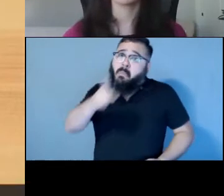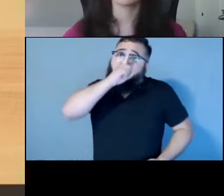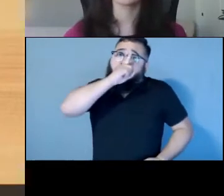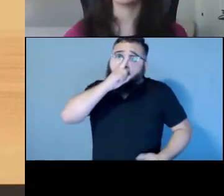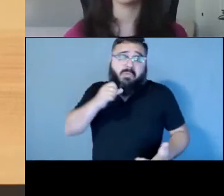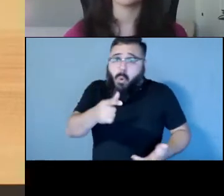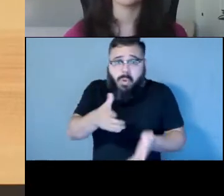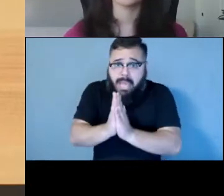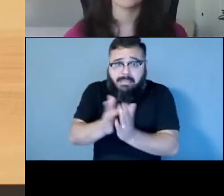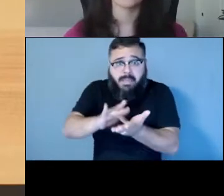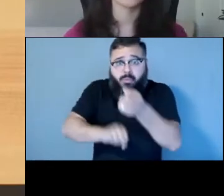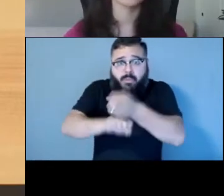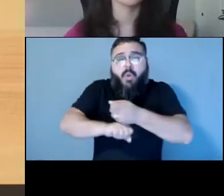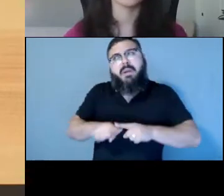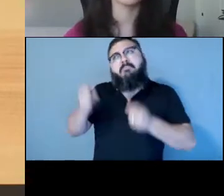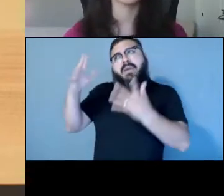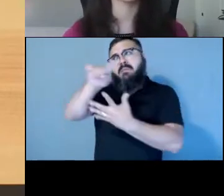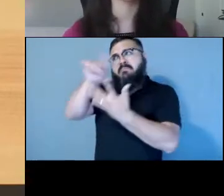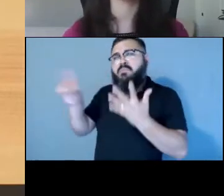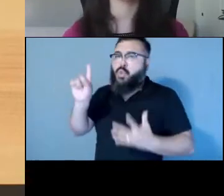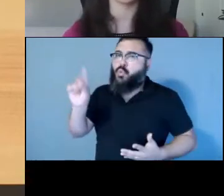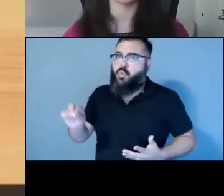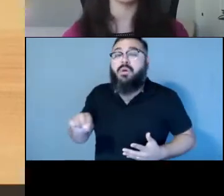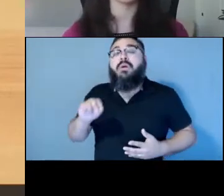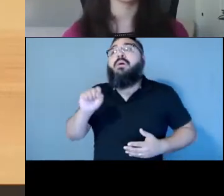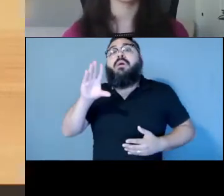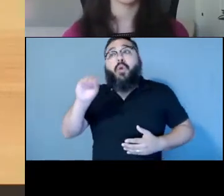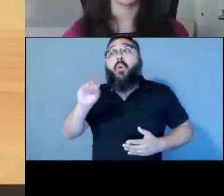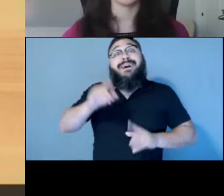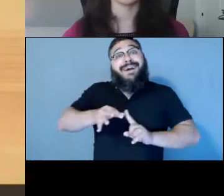but a lot of them do, so I think that that's something that unless it's a very obvious accommodation